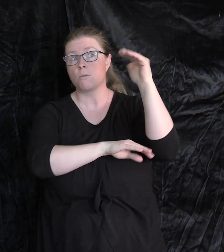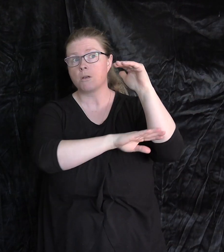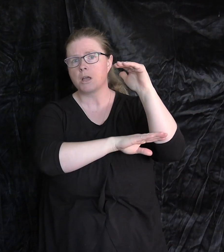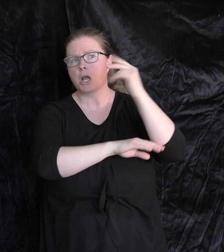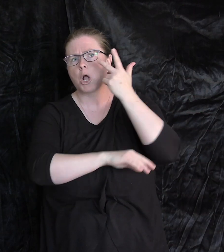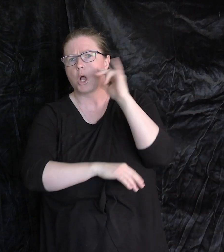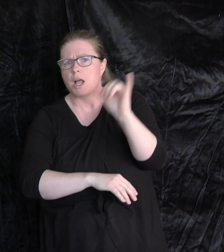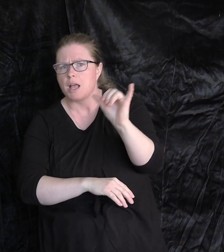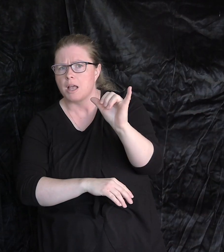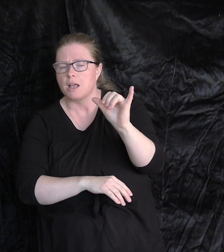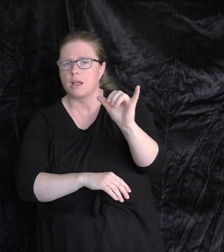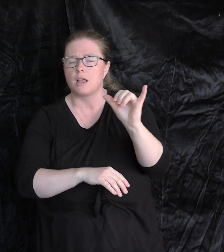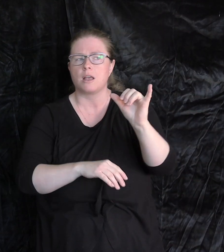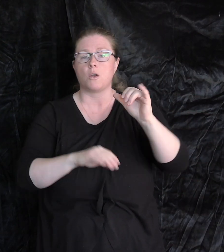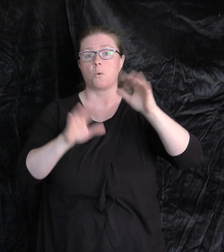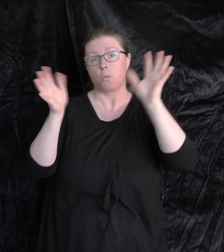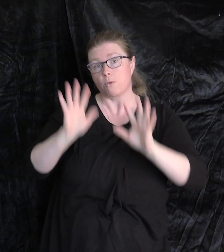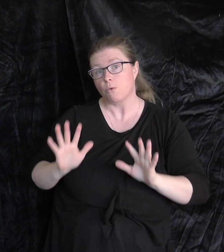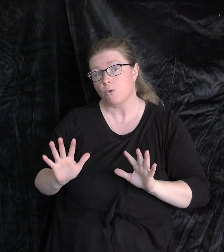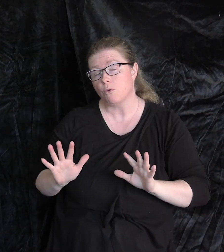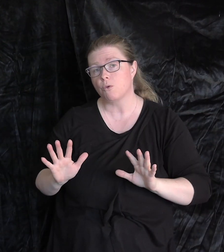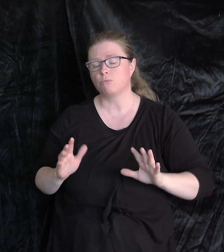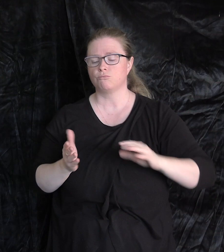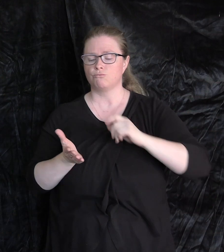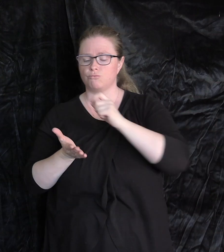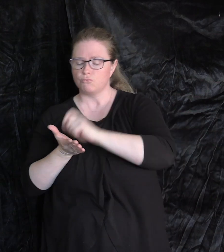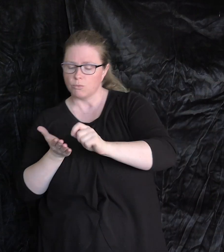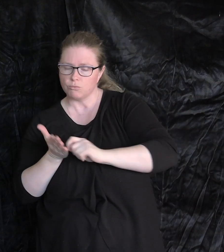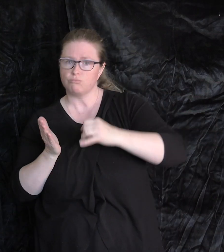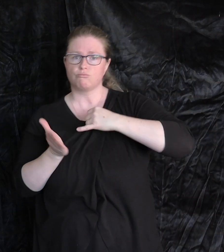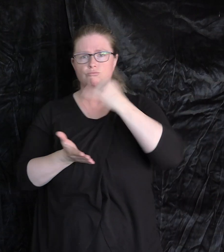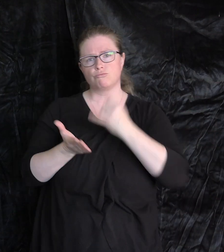write draw photograph or record your responses to this place